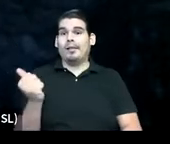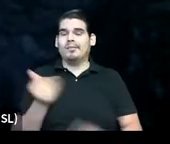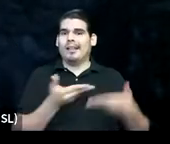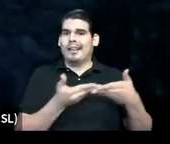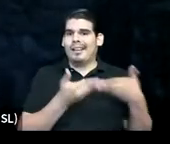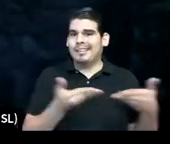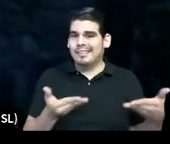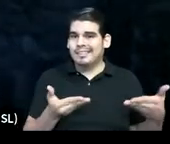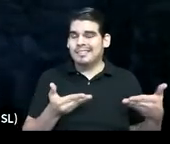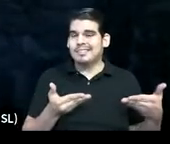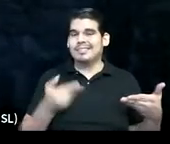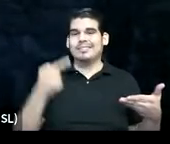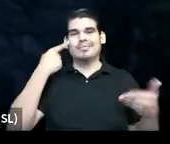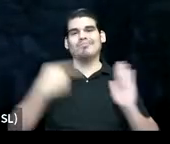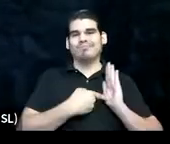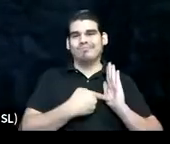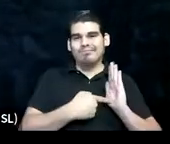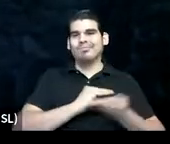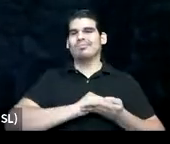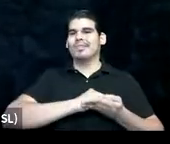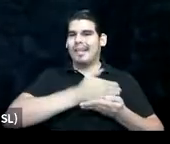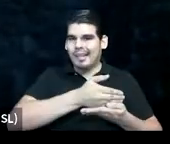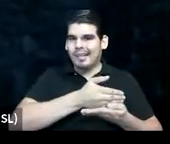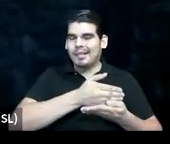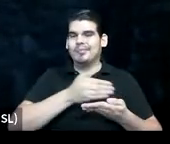and financial aid, whereas how hot on 1000 students are